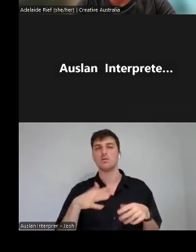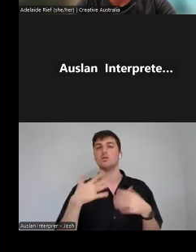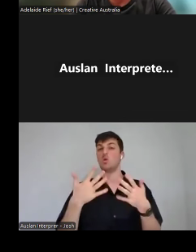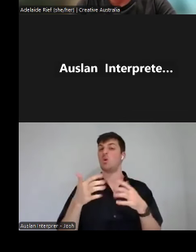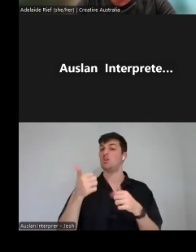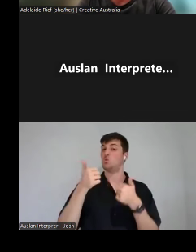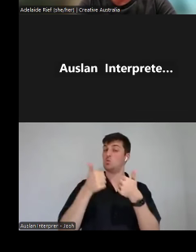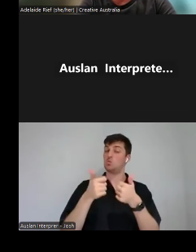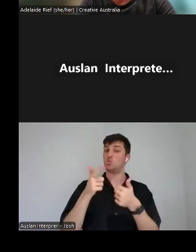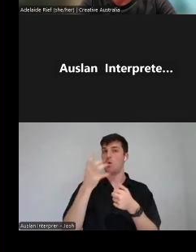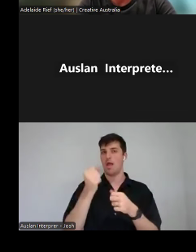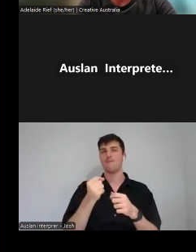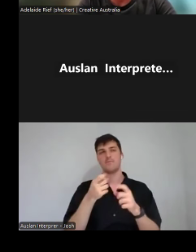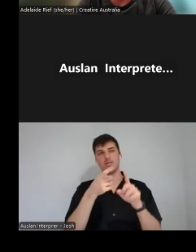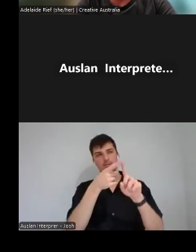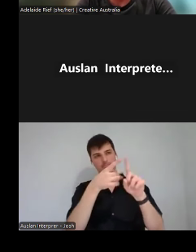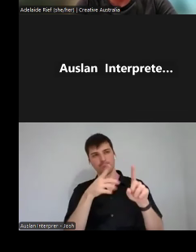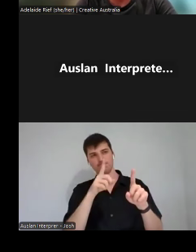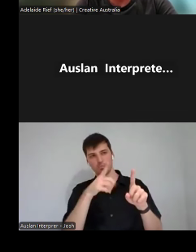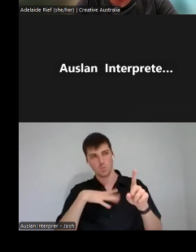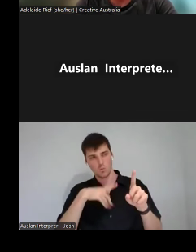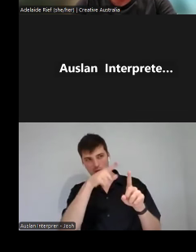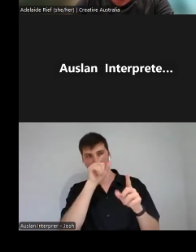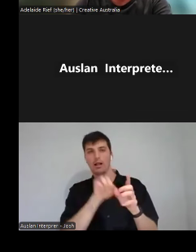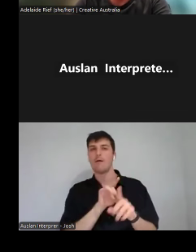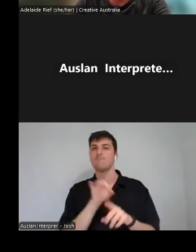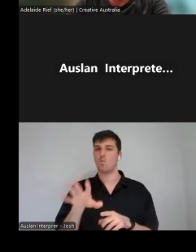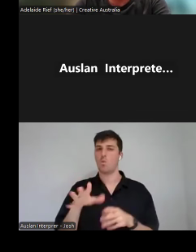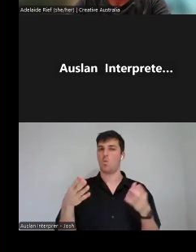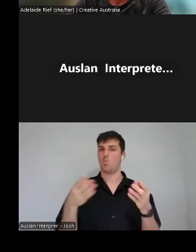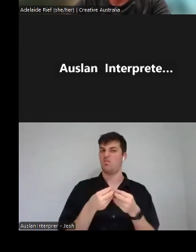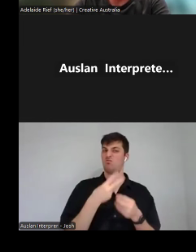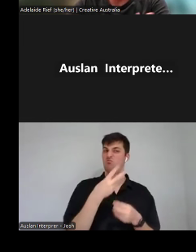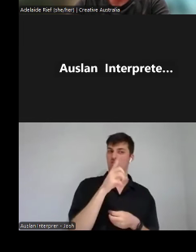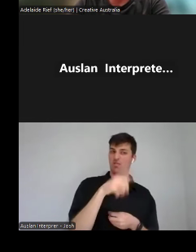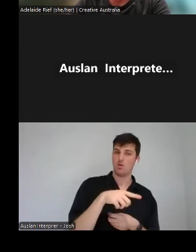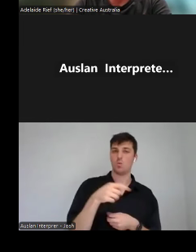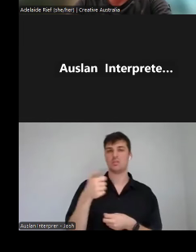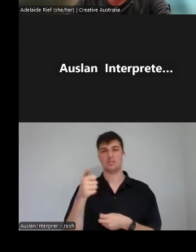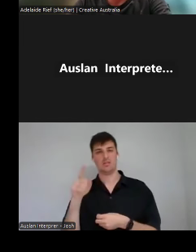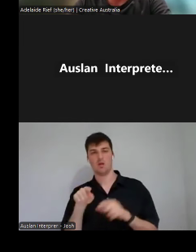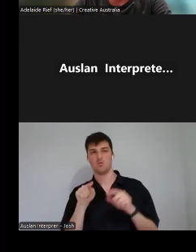are things you can afford within the amount that we are paying you but it is your responsibility